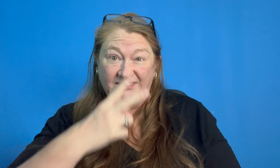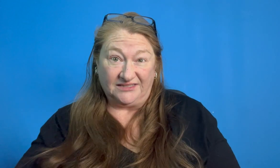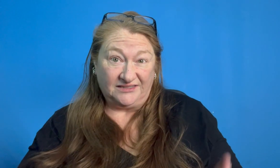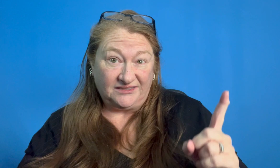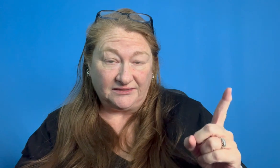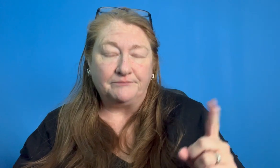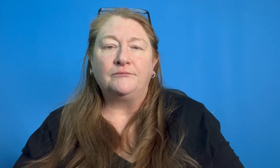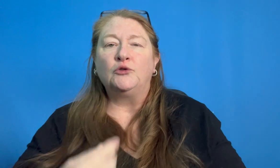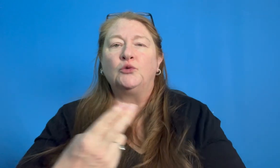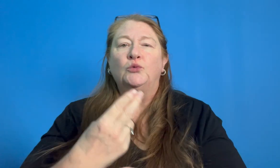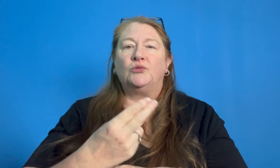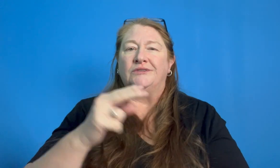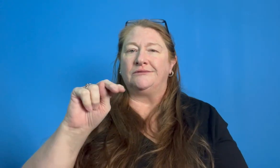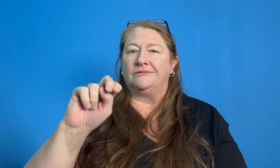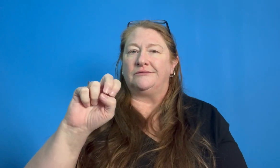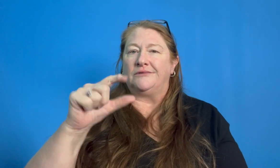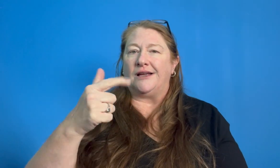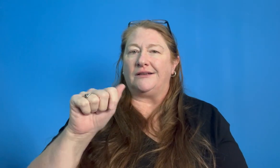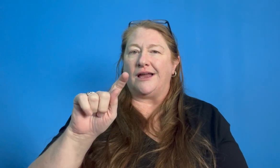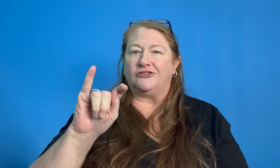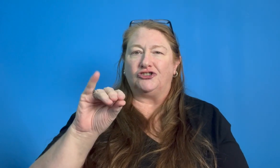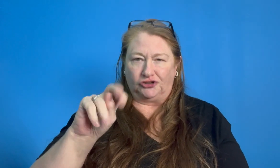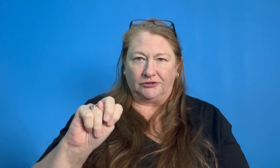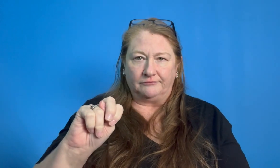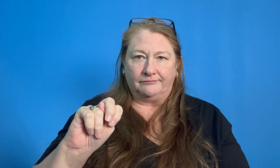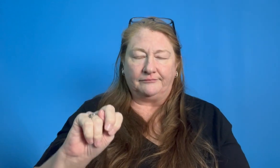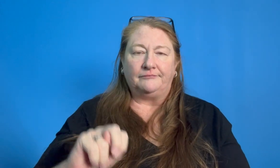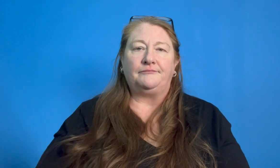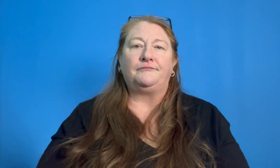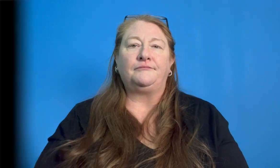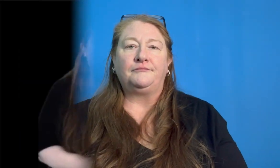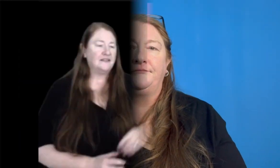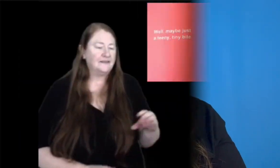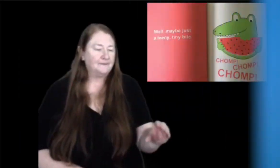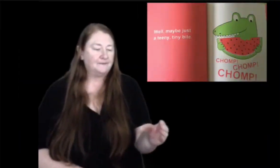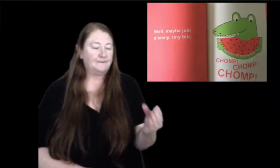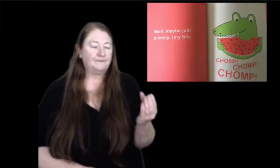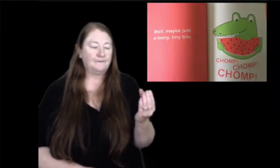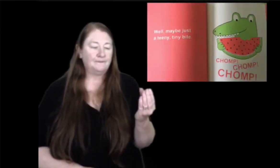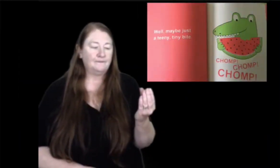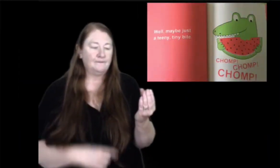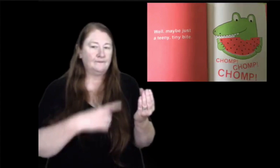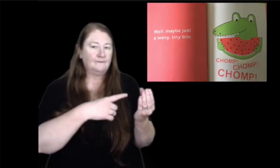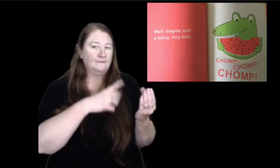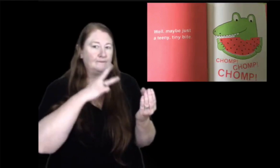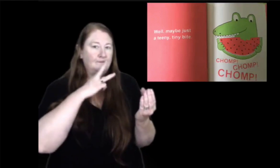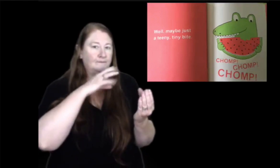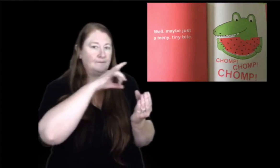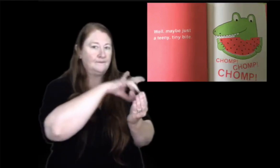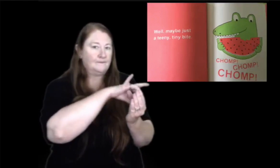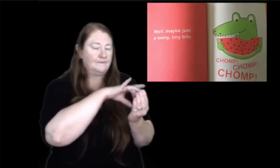See that? This is an example of using negation. See this watermelon?